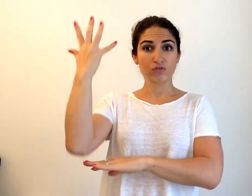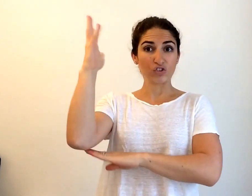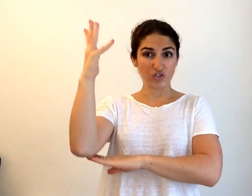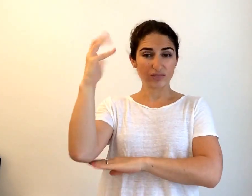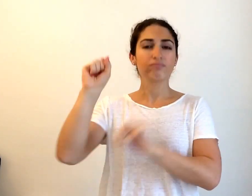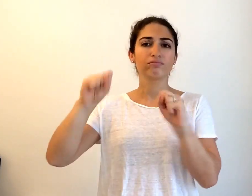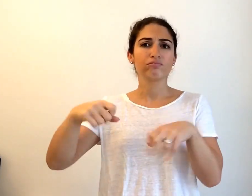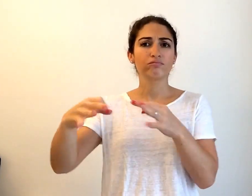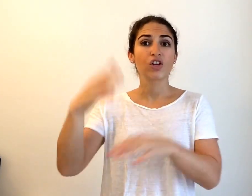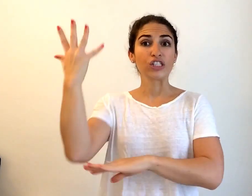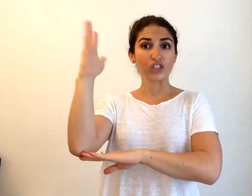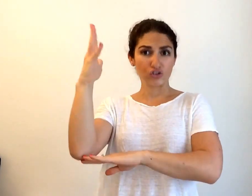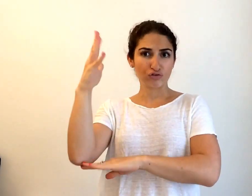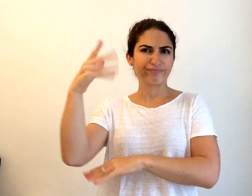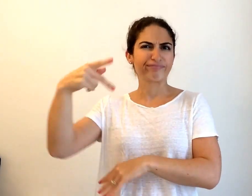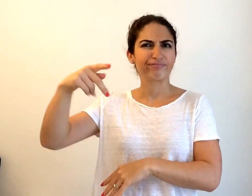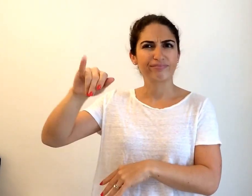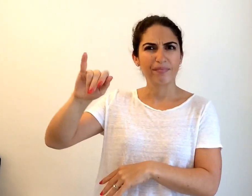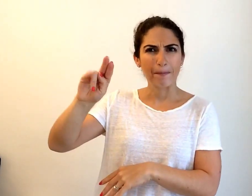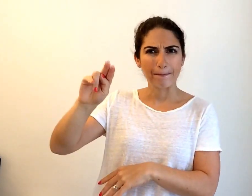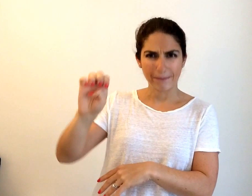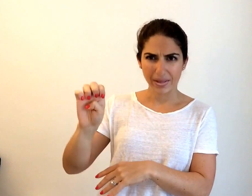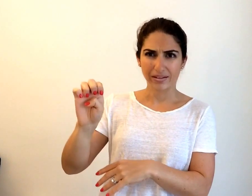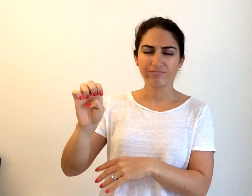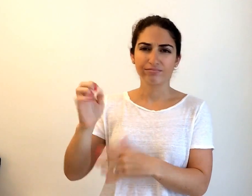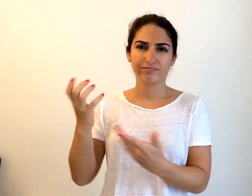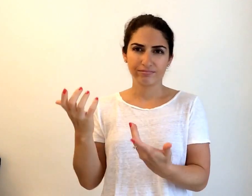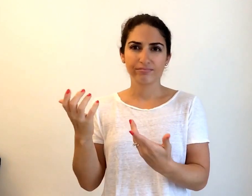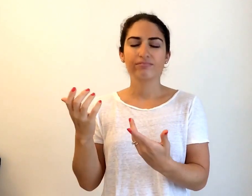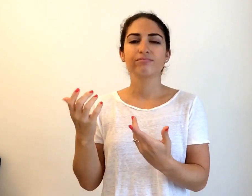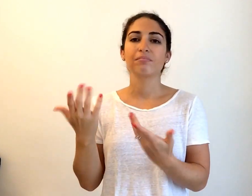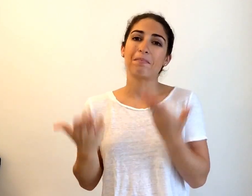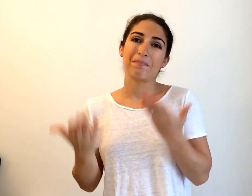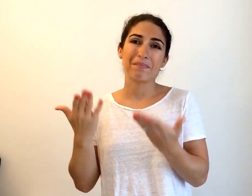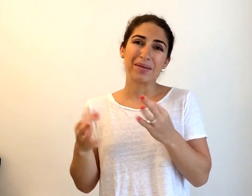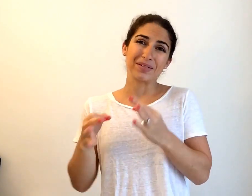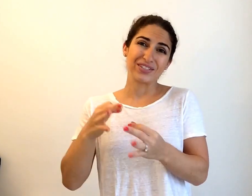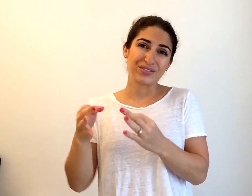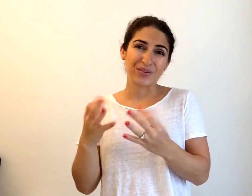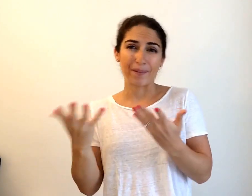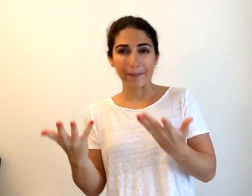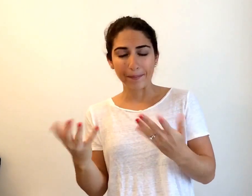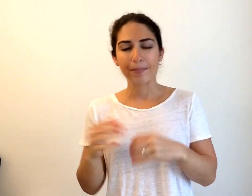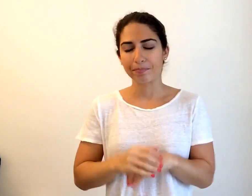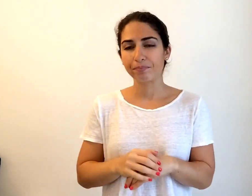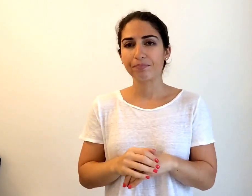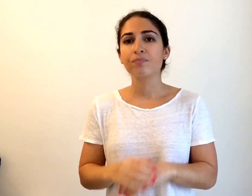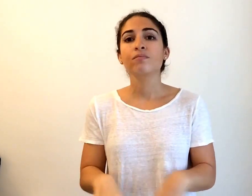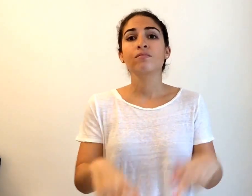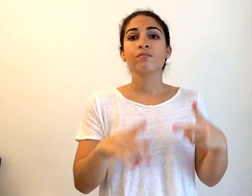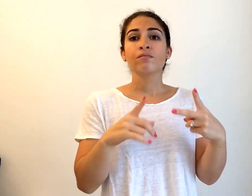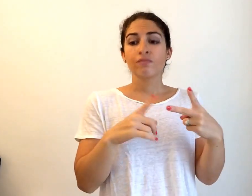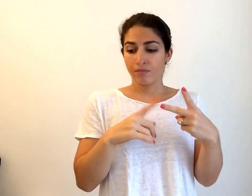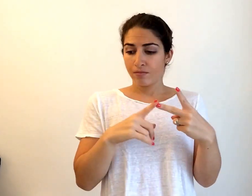So for a tree you can find tree and then you fingerspell to describe "PINE", and